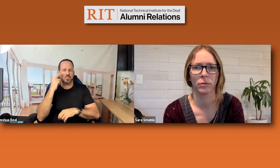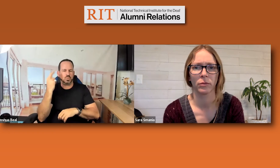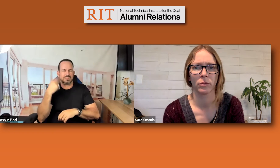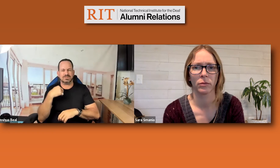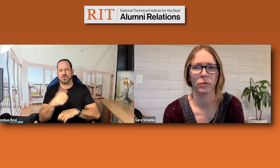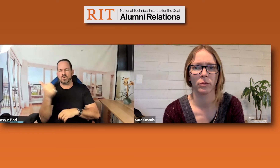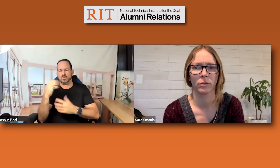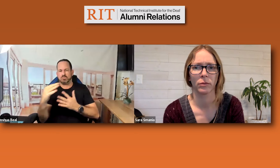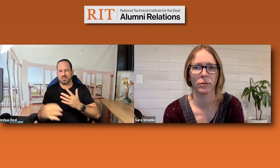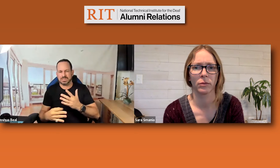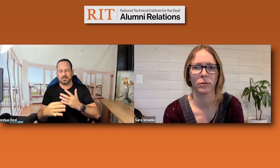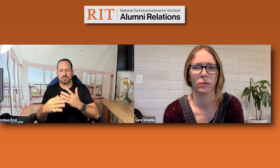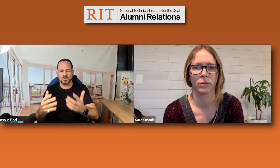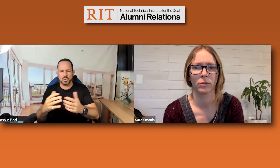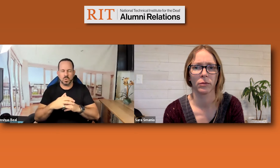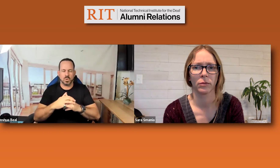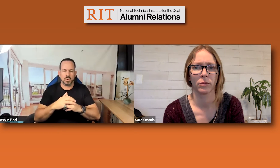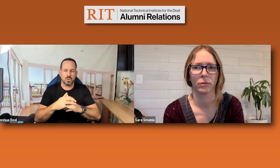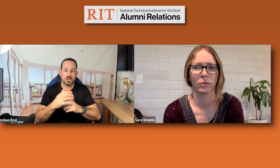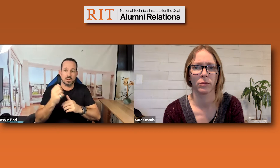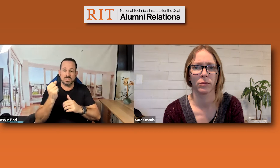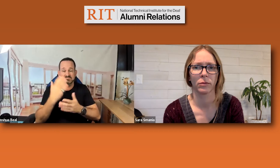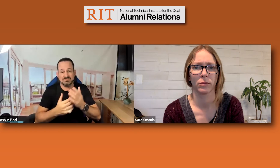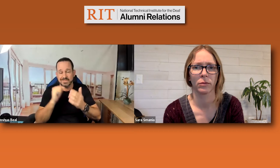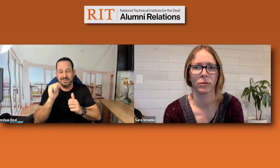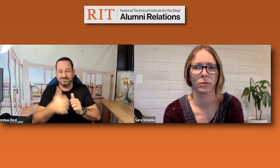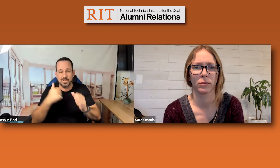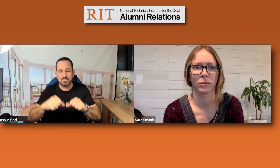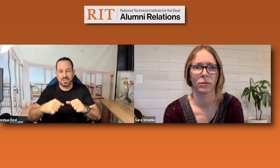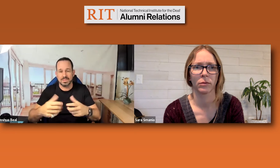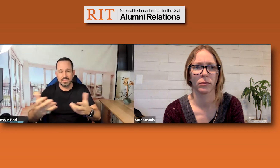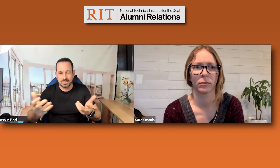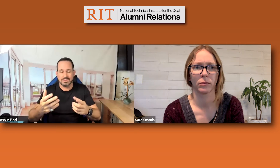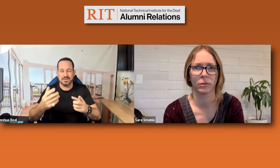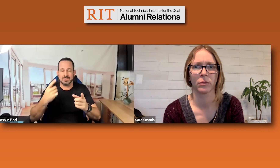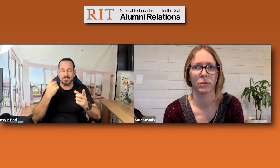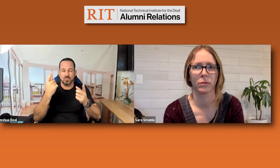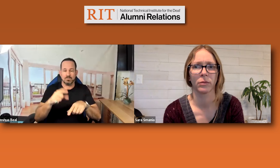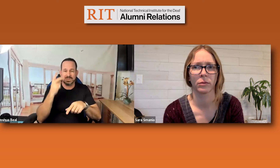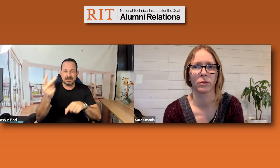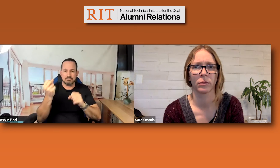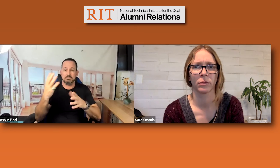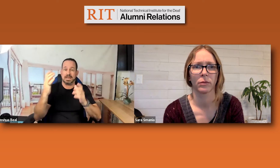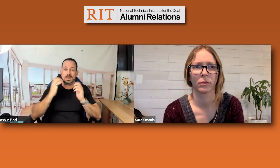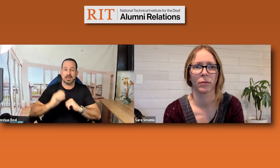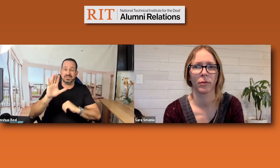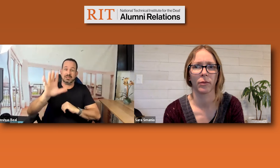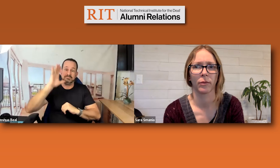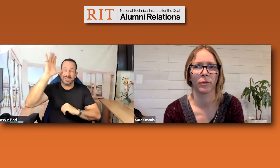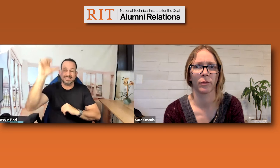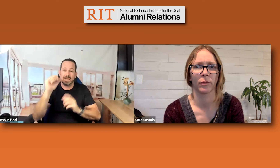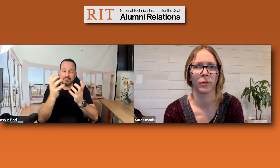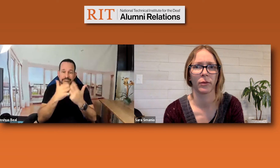There are other options that you may not be aware of.